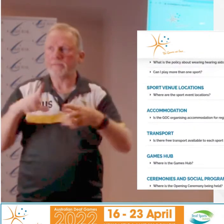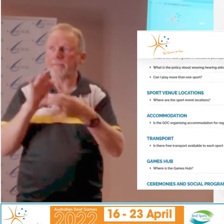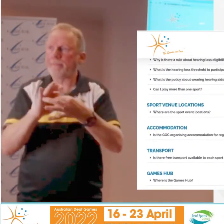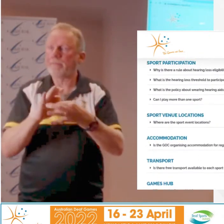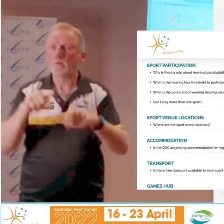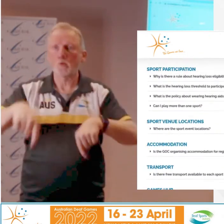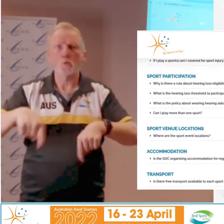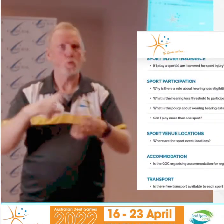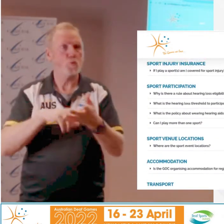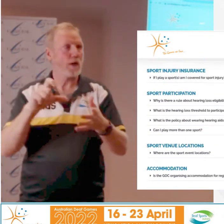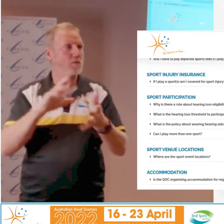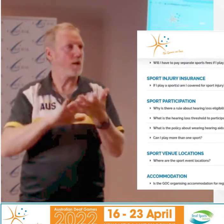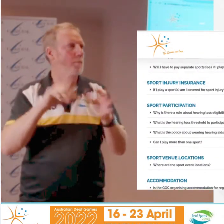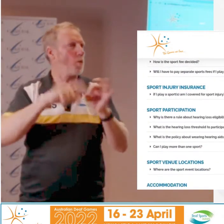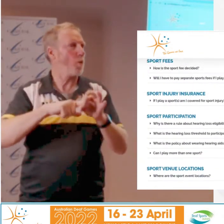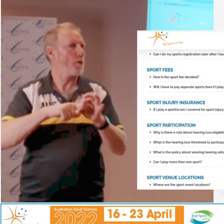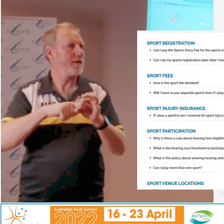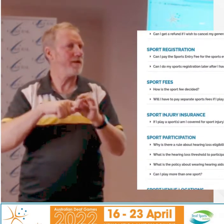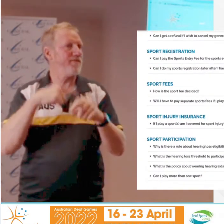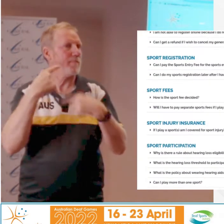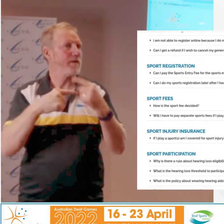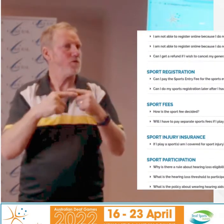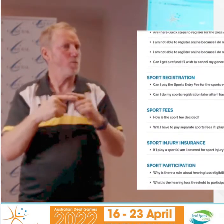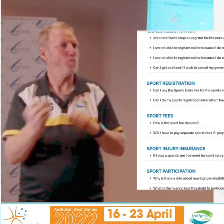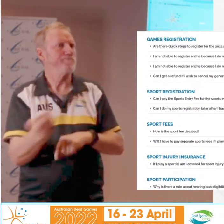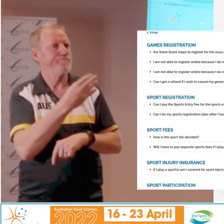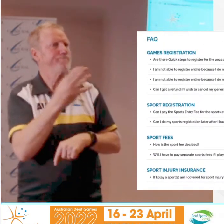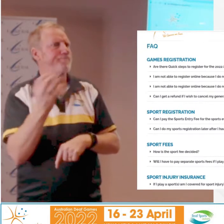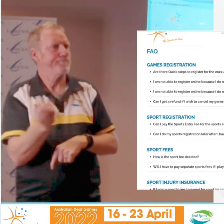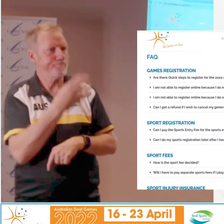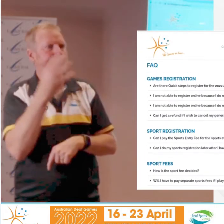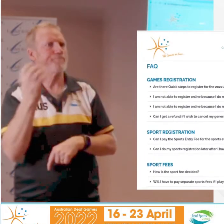and we'll continually add to that as we get uh closer to the game